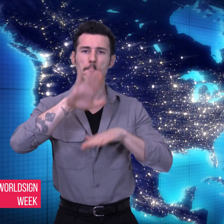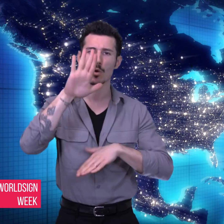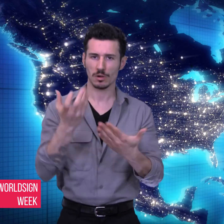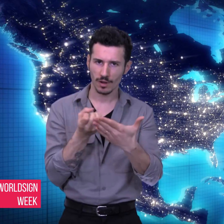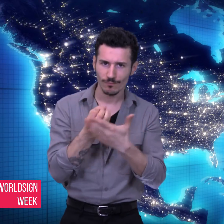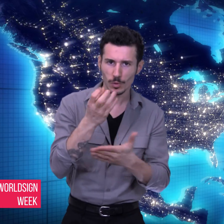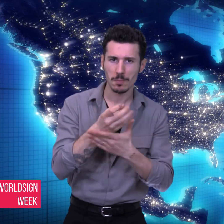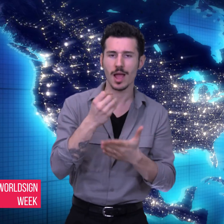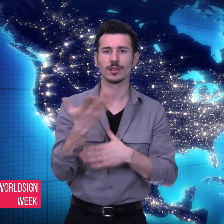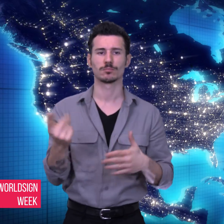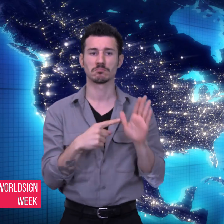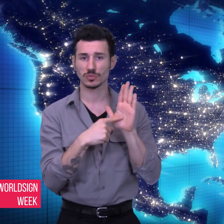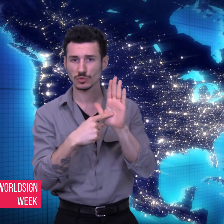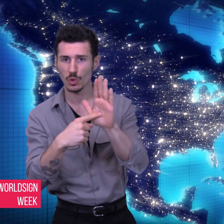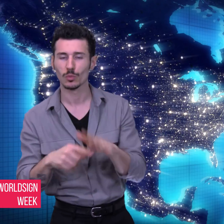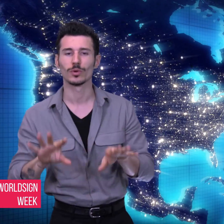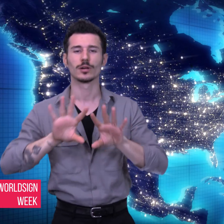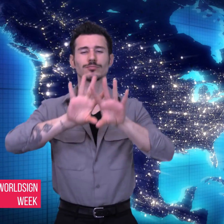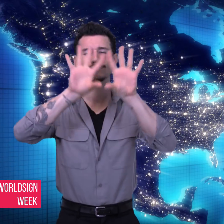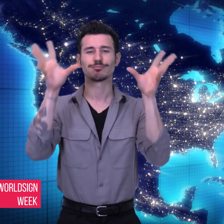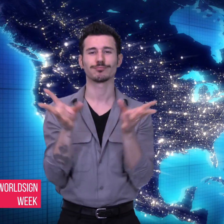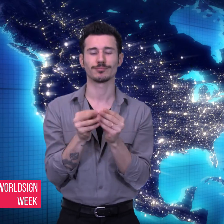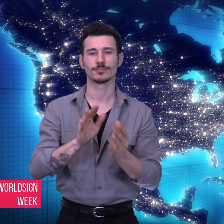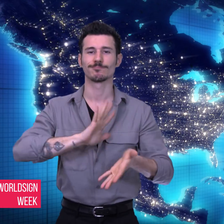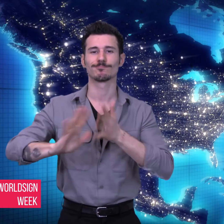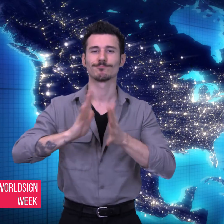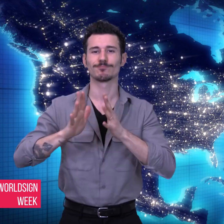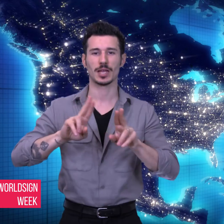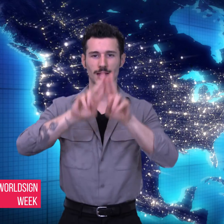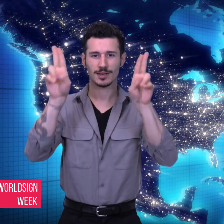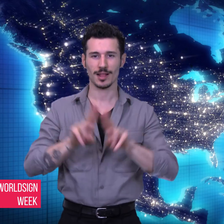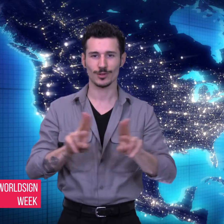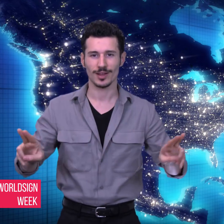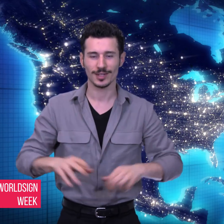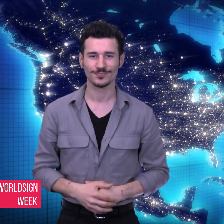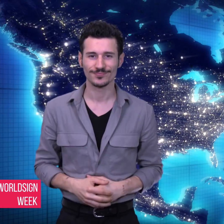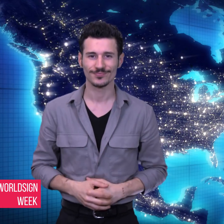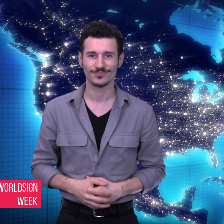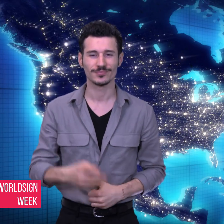for more shows, all in International Sign.